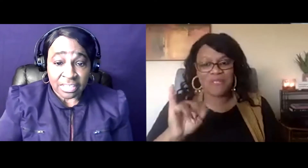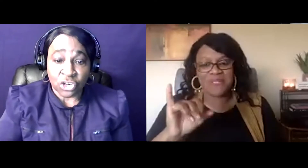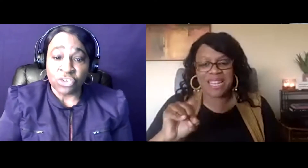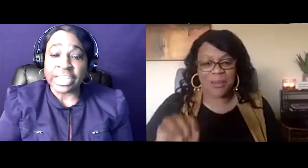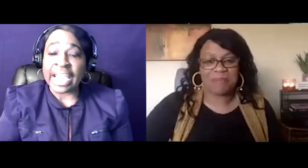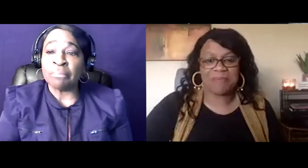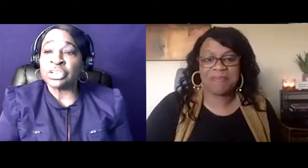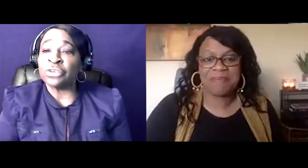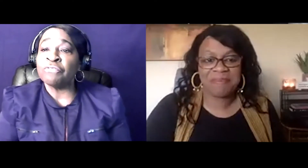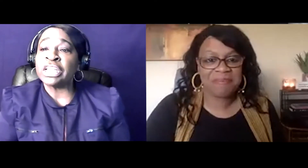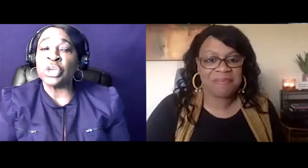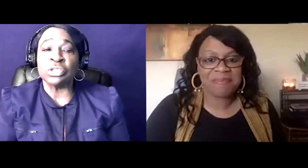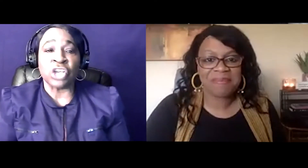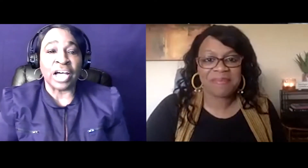Turn your cam--turn your videos on.